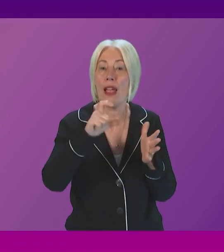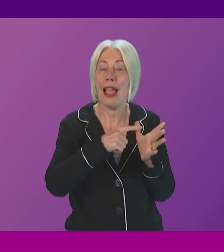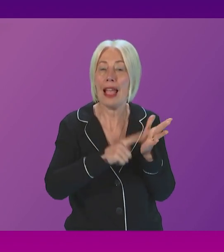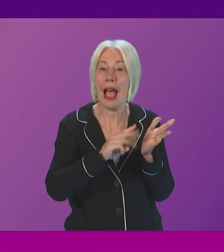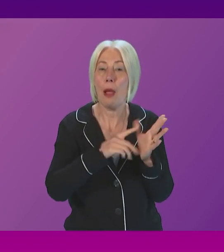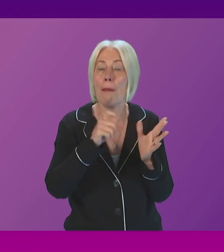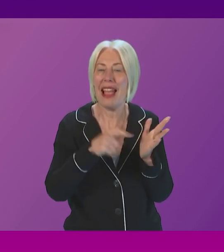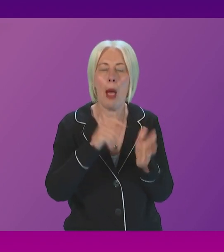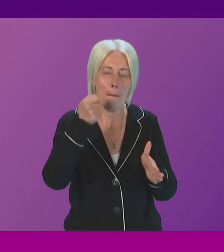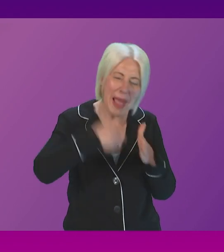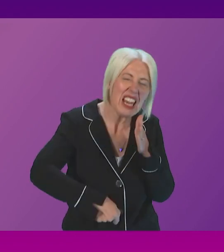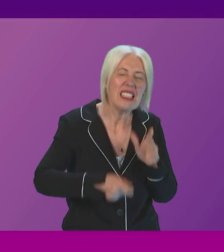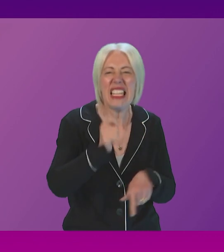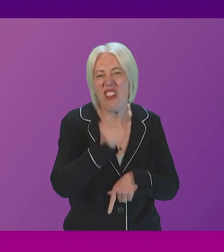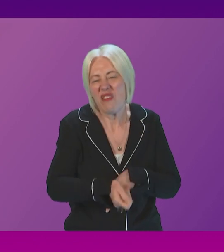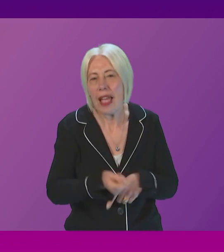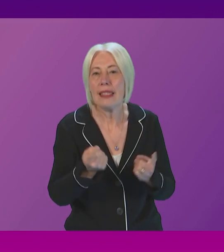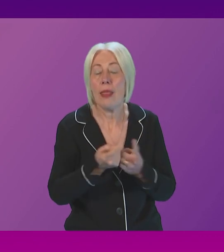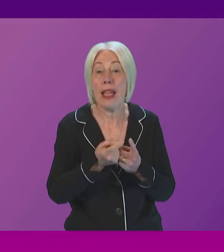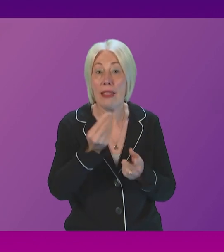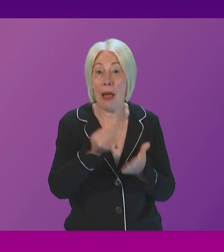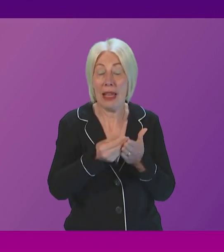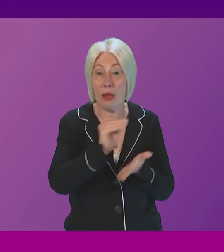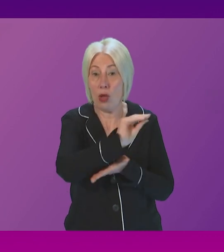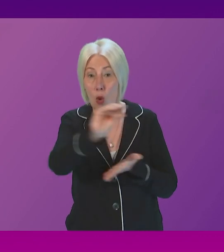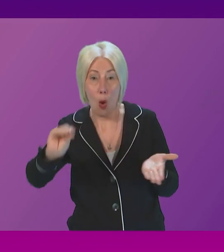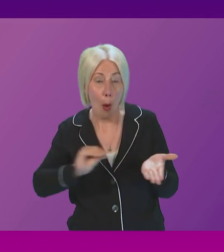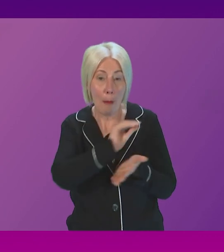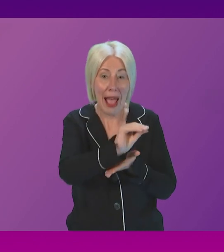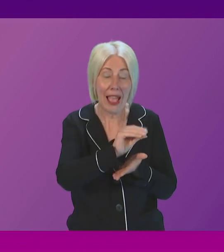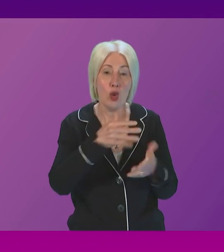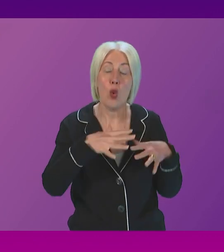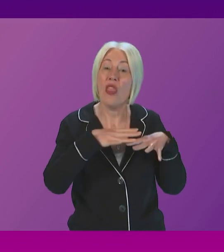terms of penalties and fines is reinvested back into the resilience of the network. Members.